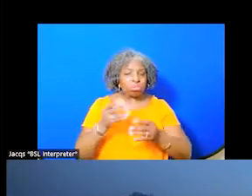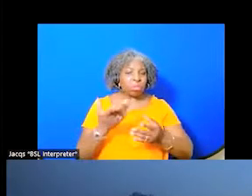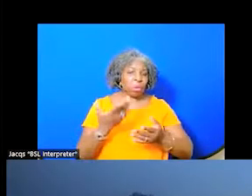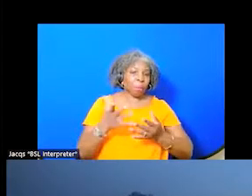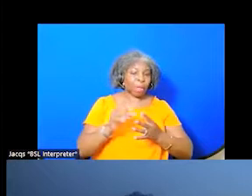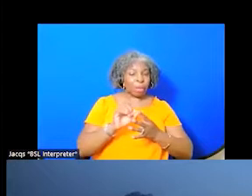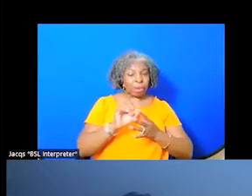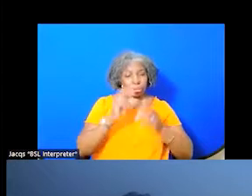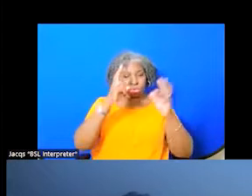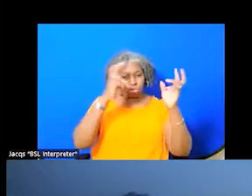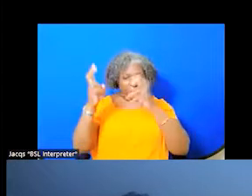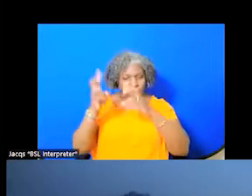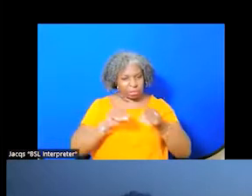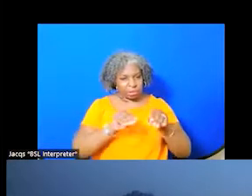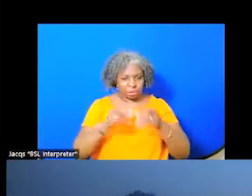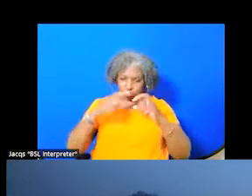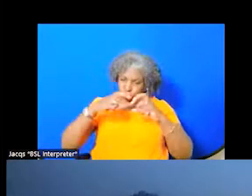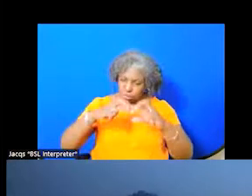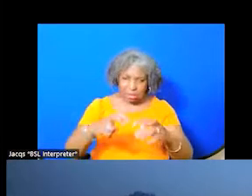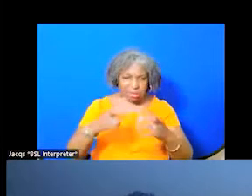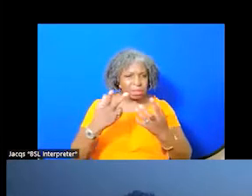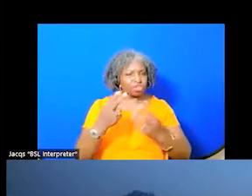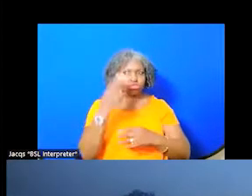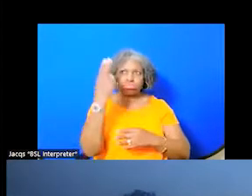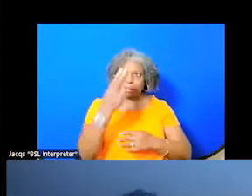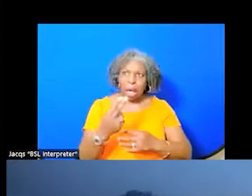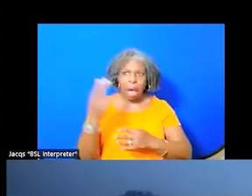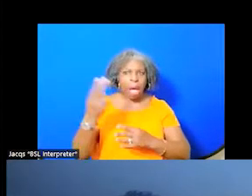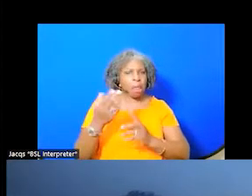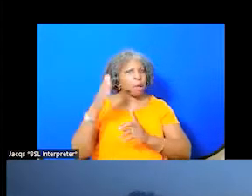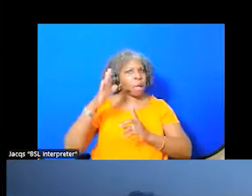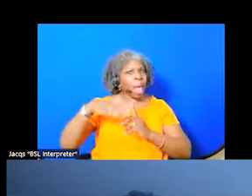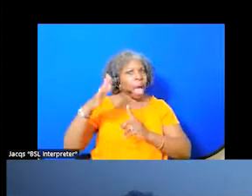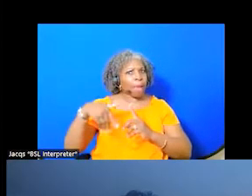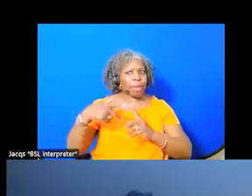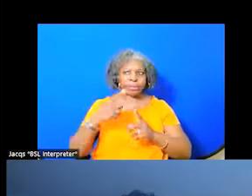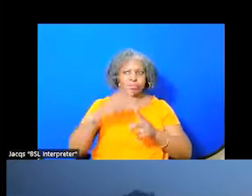and more research and designing in a climate emergency, I've decided to become a regenerative practitioner.